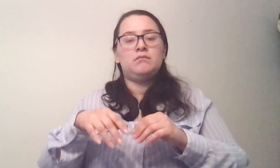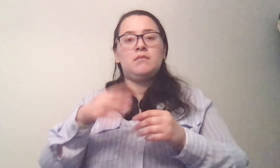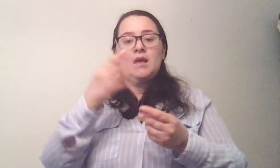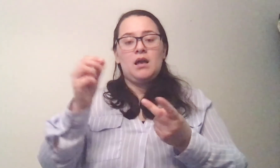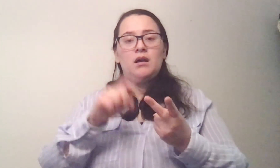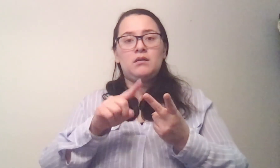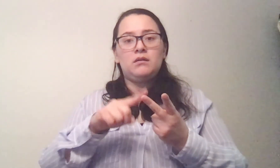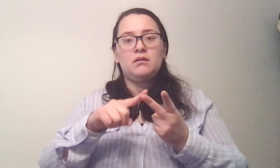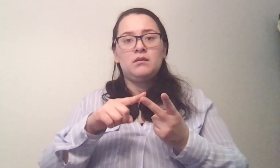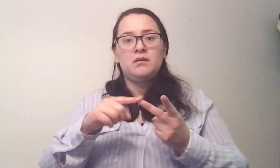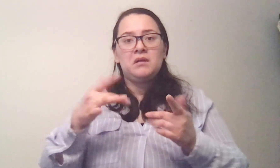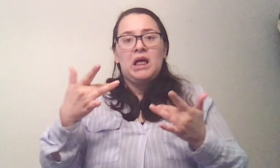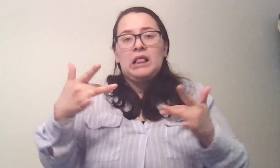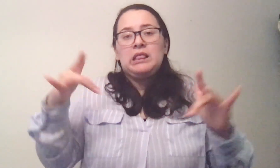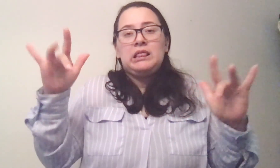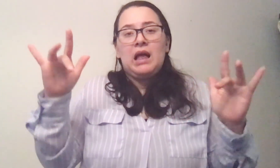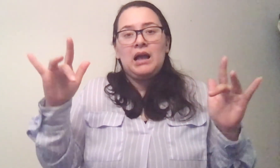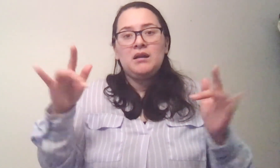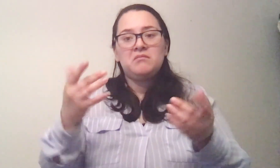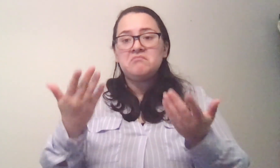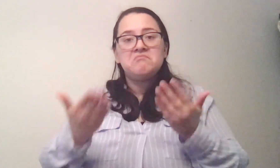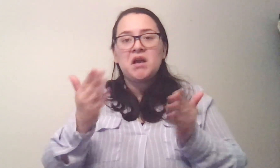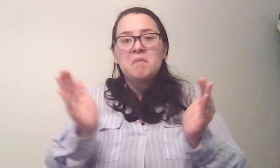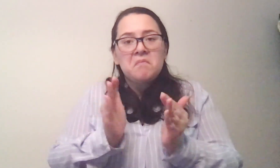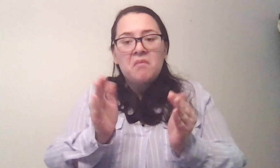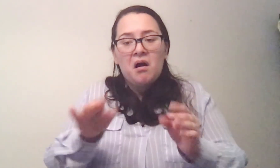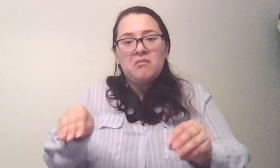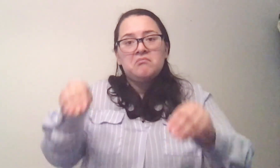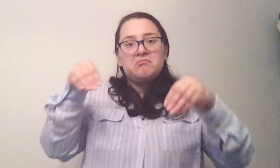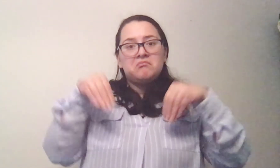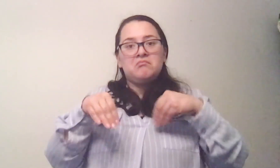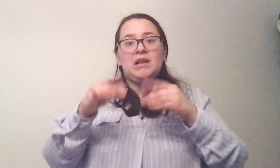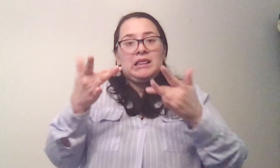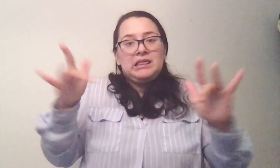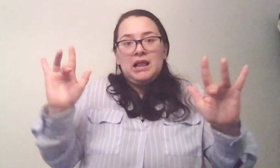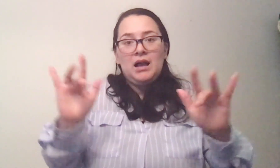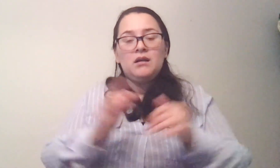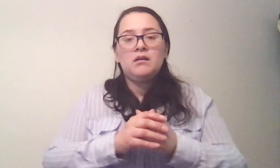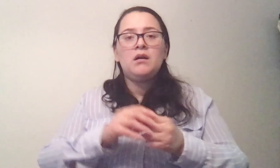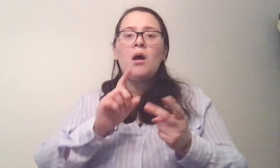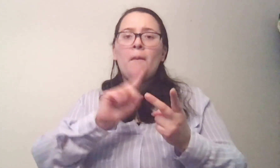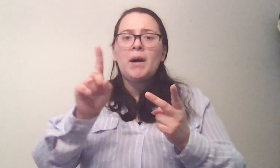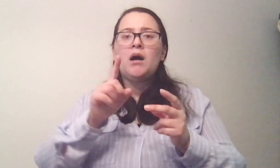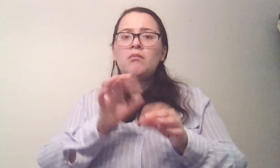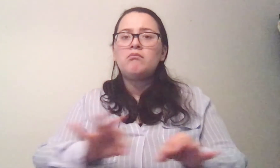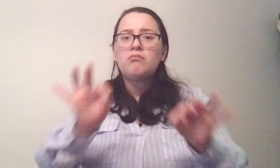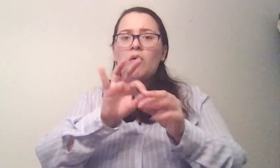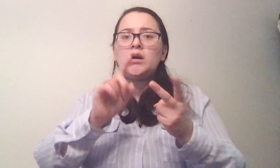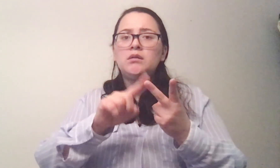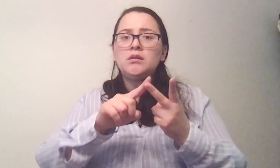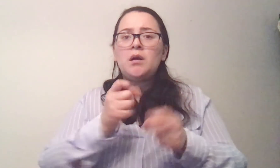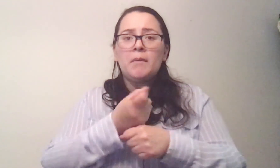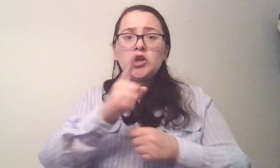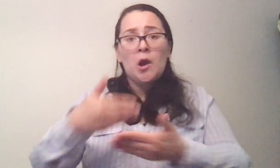and a light, small blanket. But, it's important to make sure